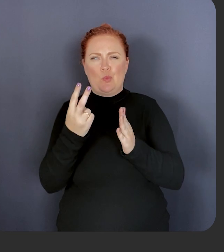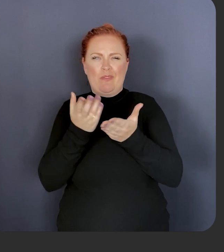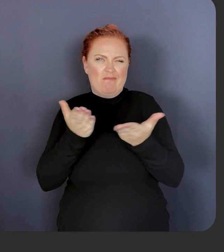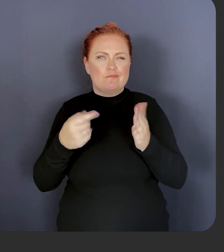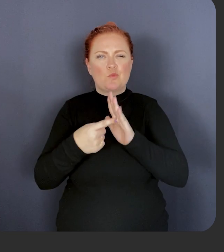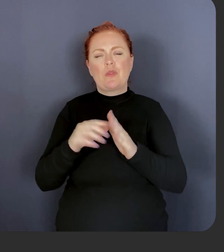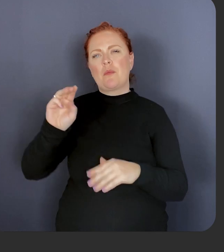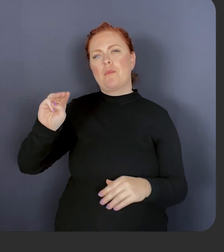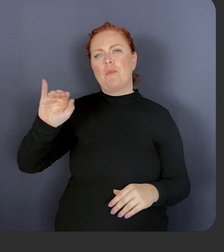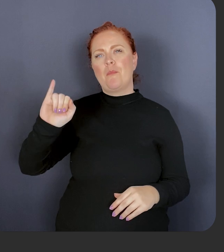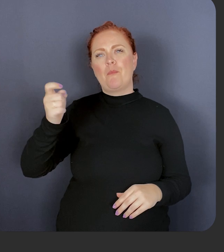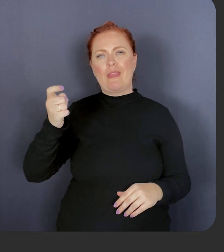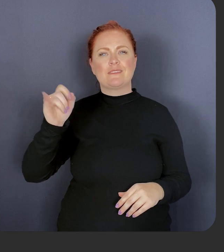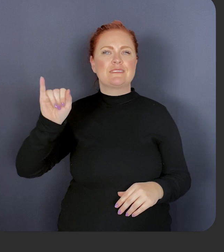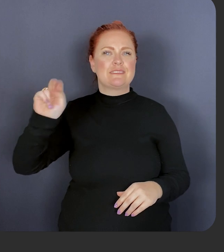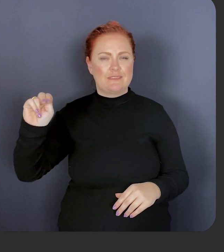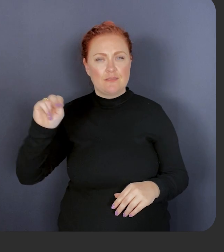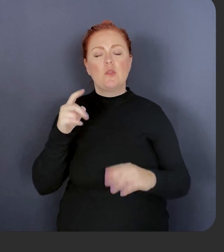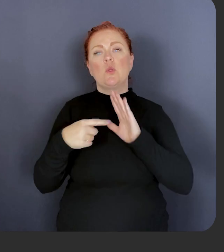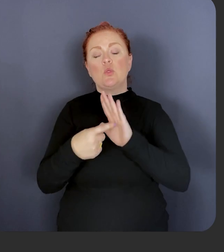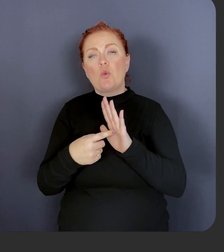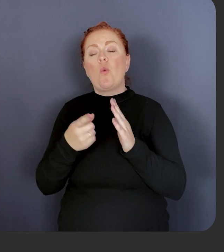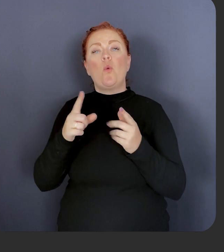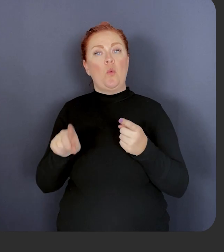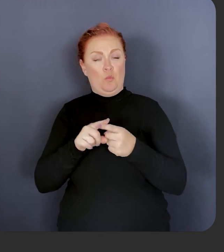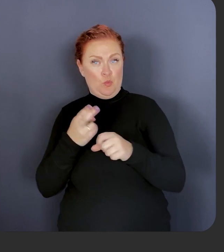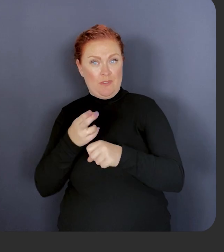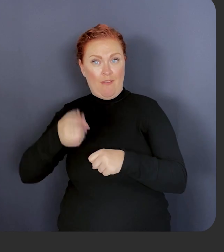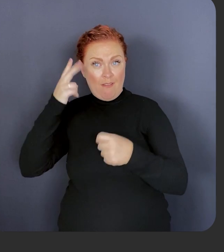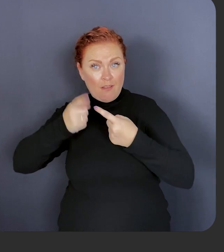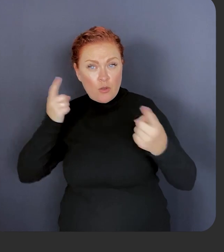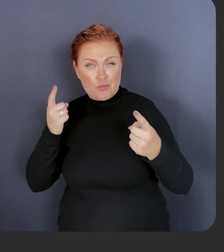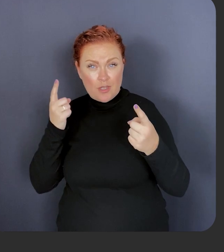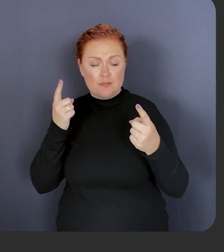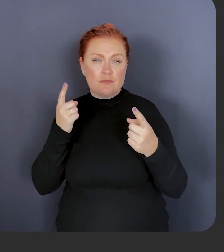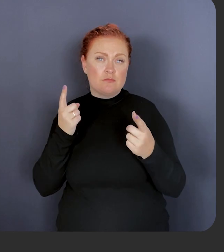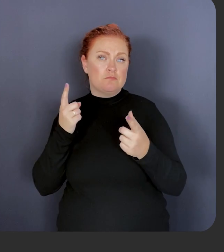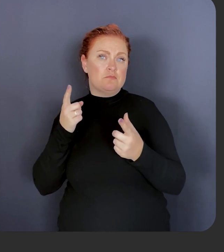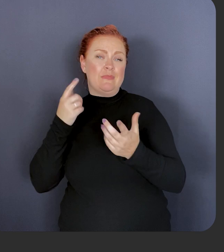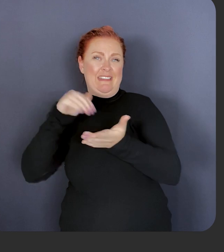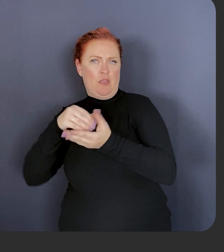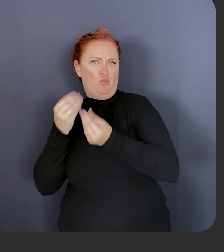using this mixin to ensure that when we're in this high contrast mode, which is provided, again,